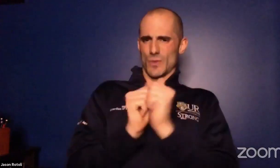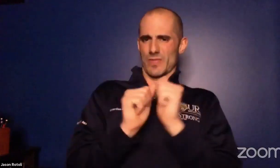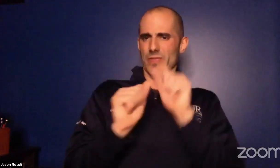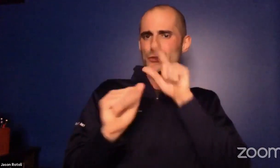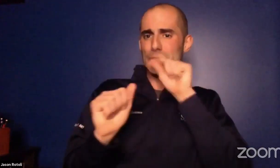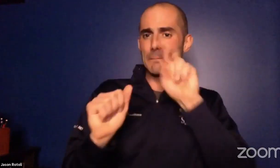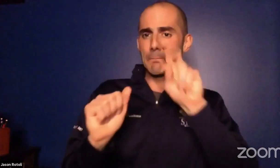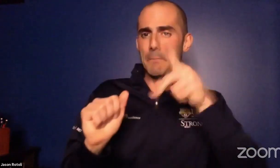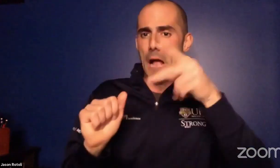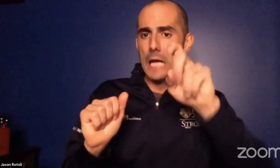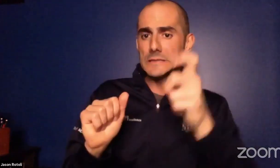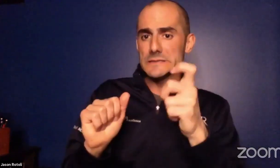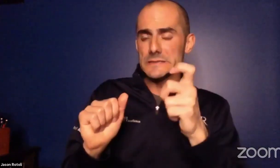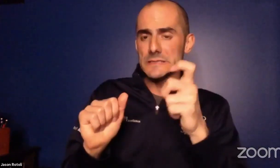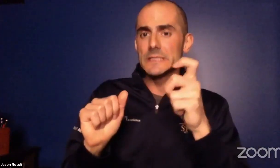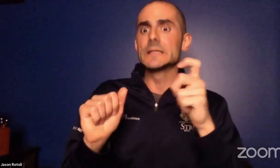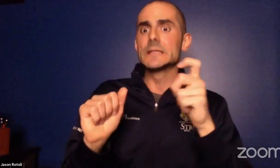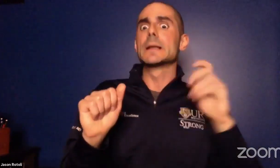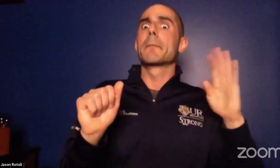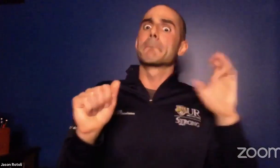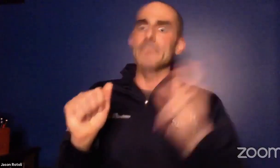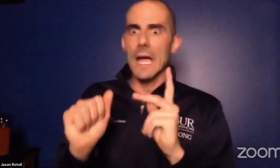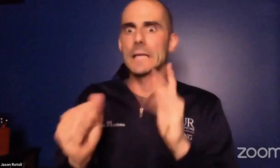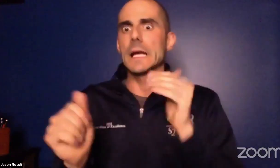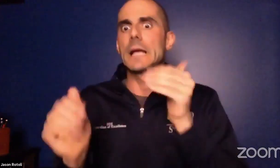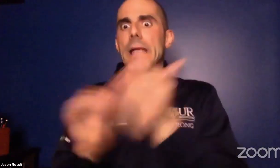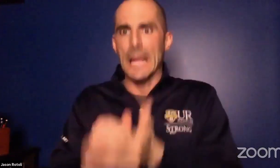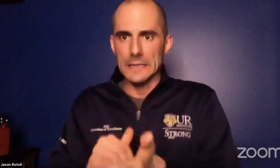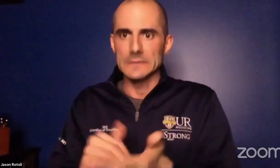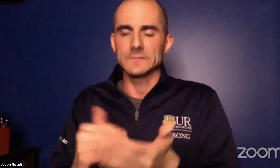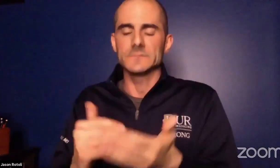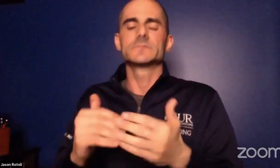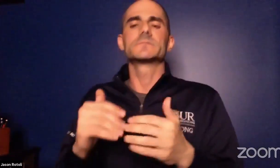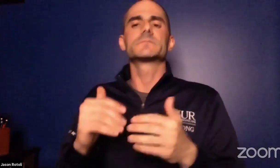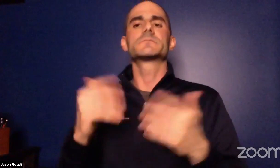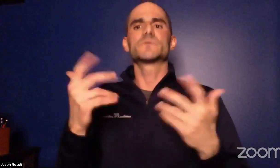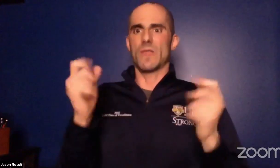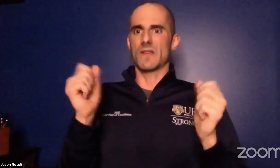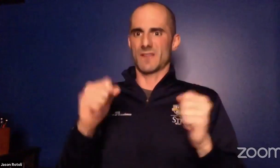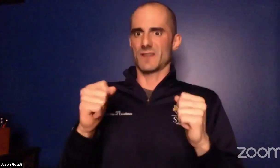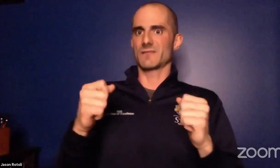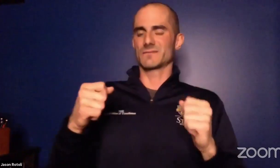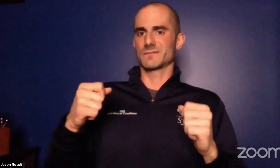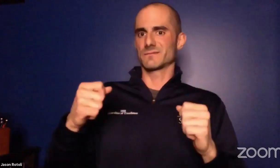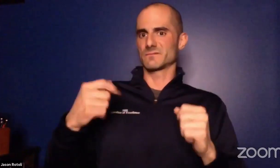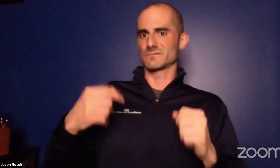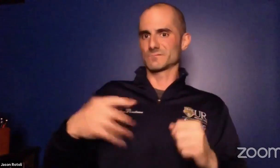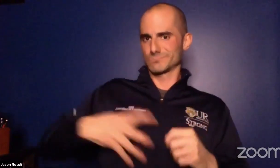below your liver. So if you do have issues with your gallbladder, there will be